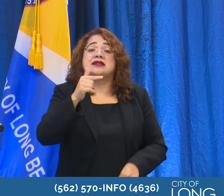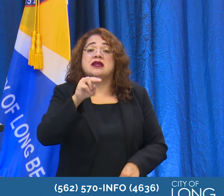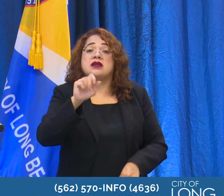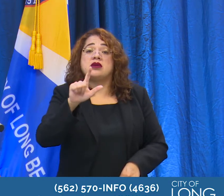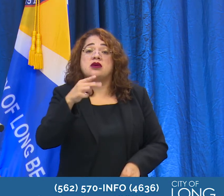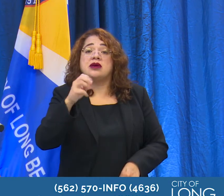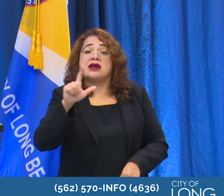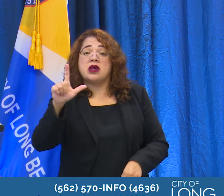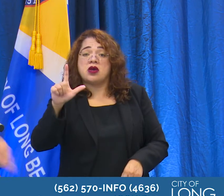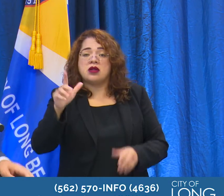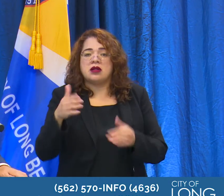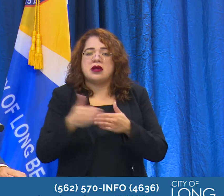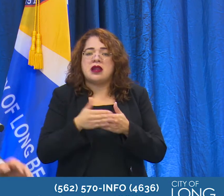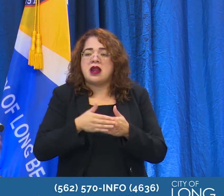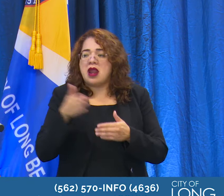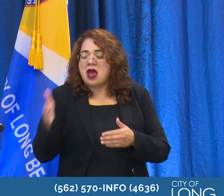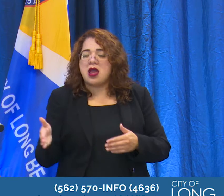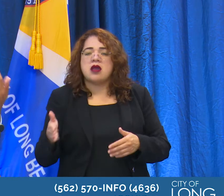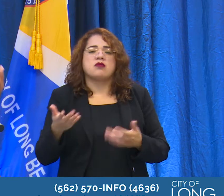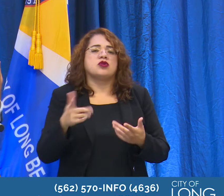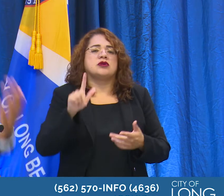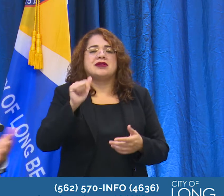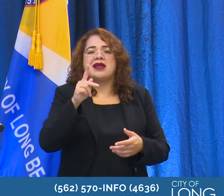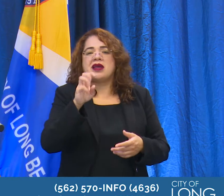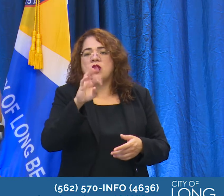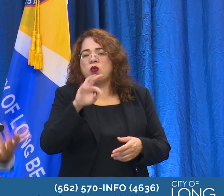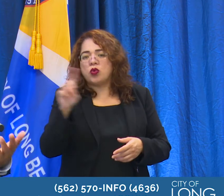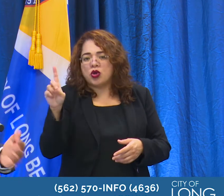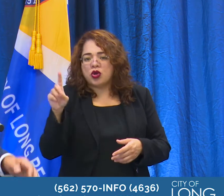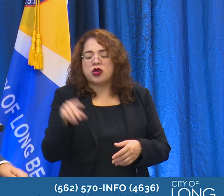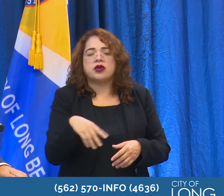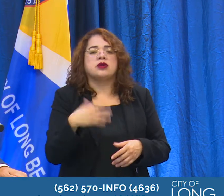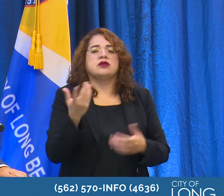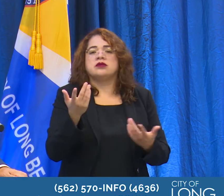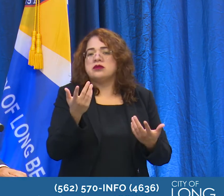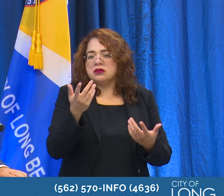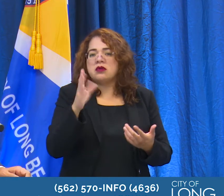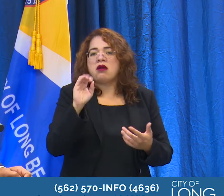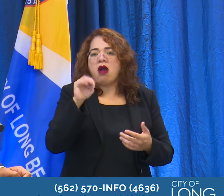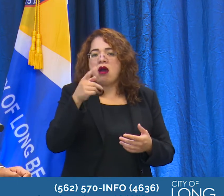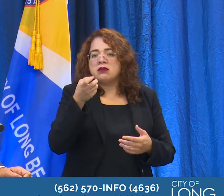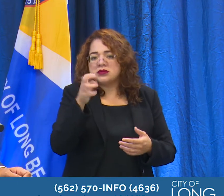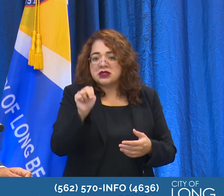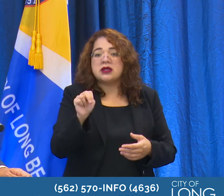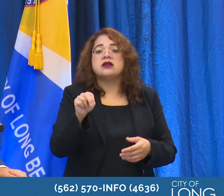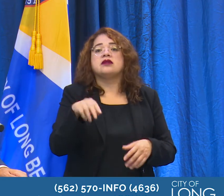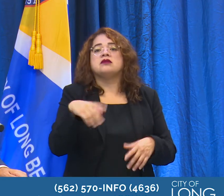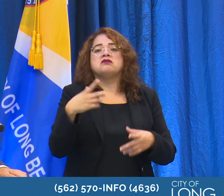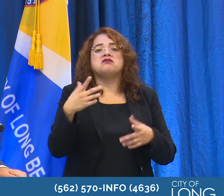cities. We want to make sure that communities that are not served well or may not have a testing site are still